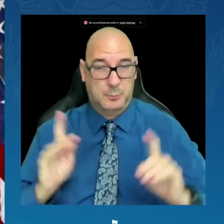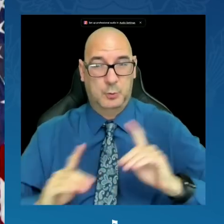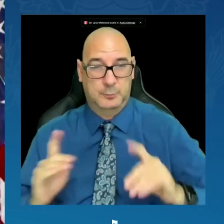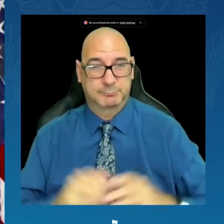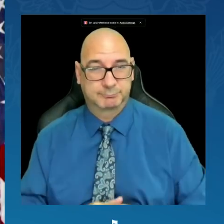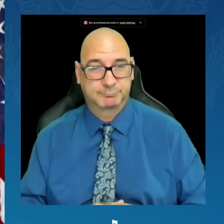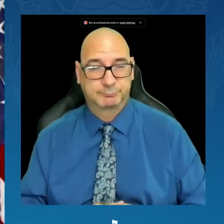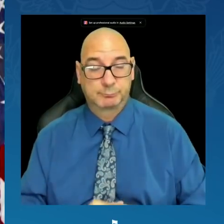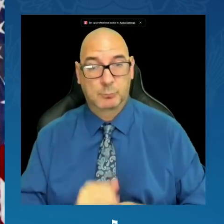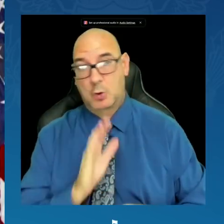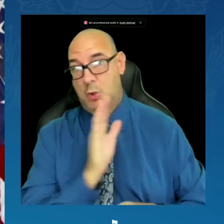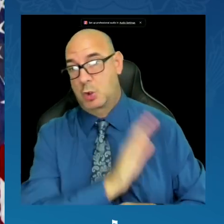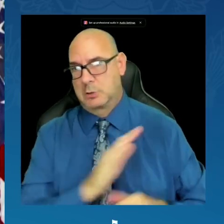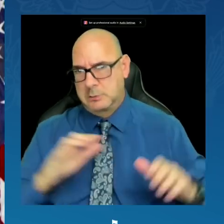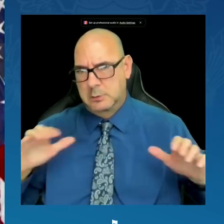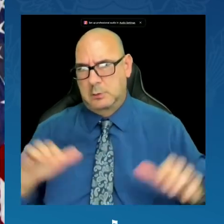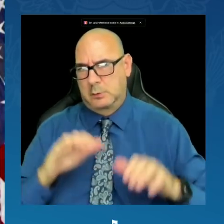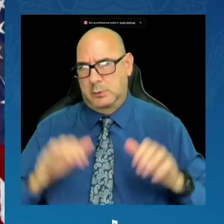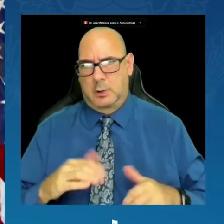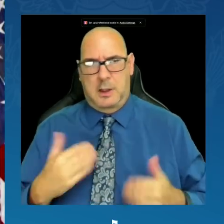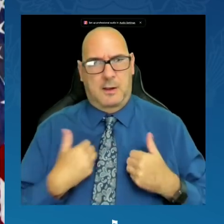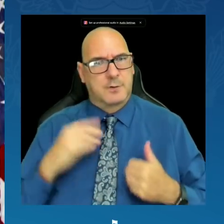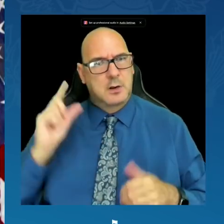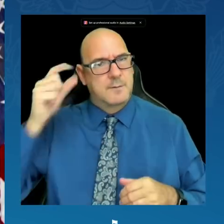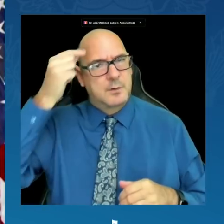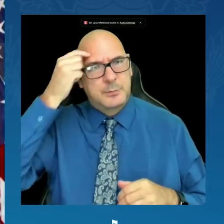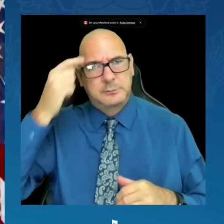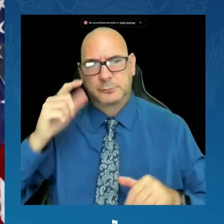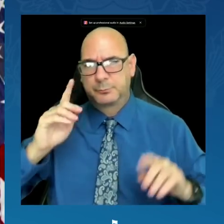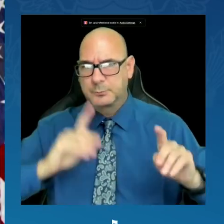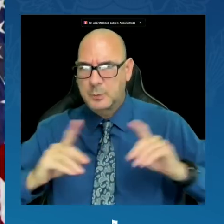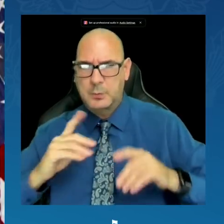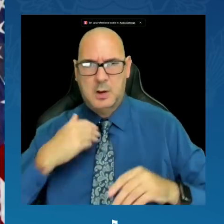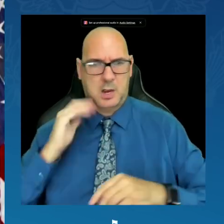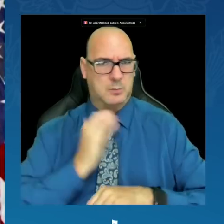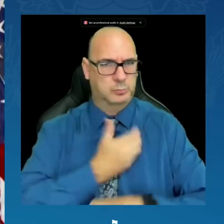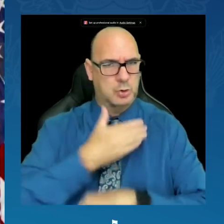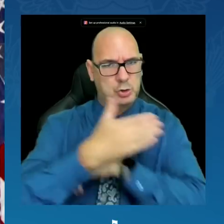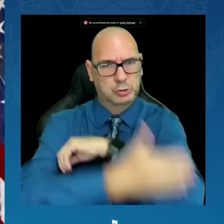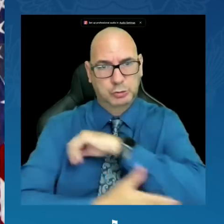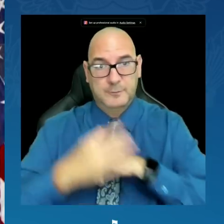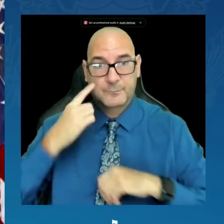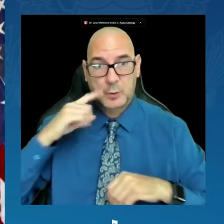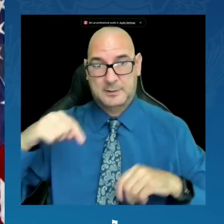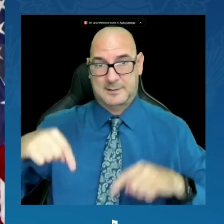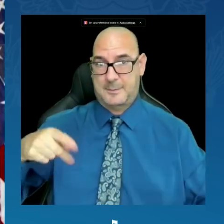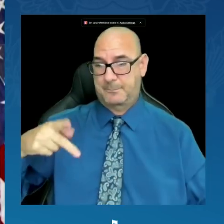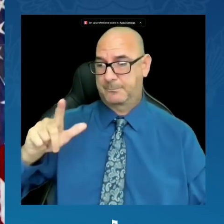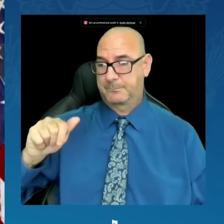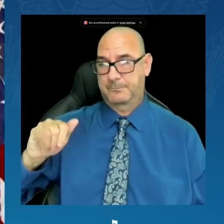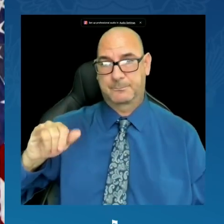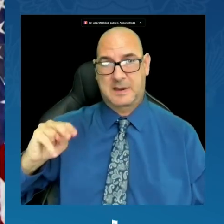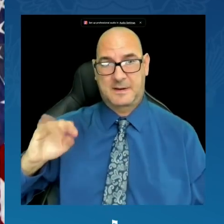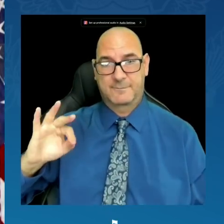for the people of our country, and for Plainfield, I thank you for that. I thank you for your partnership and your leadership.